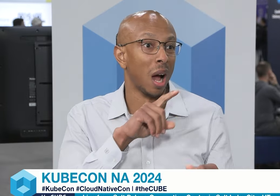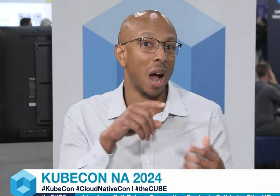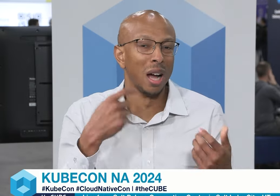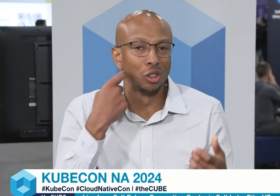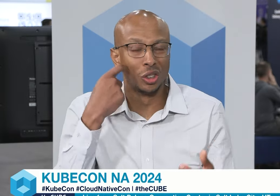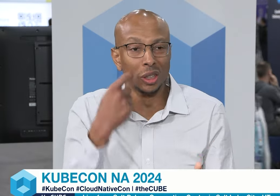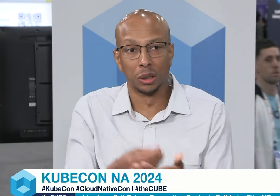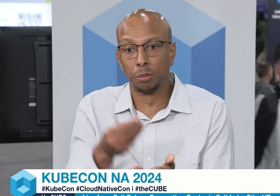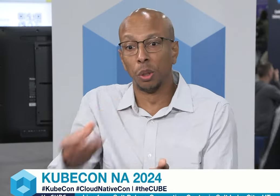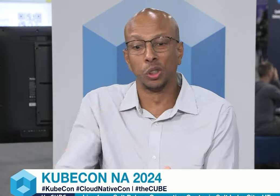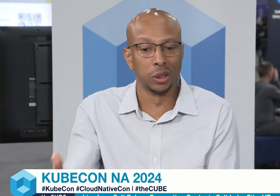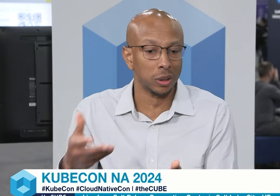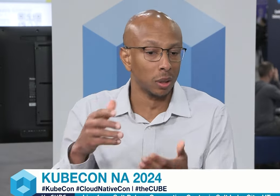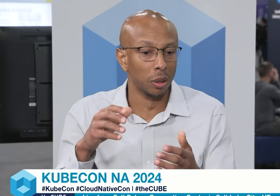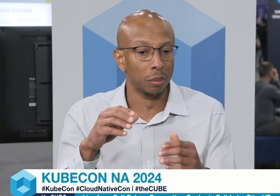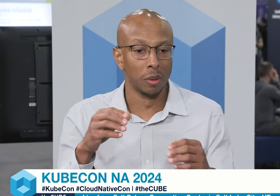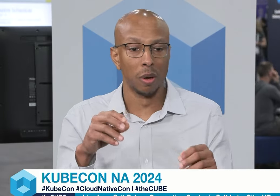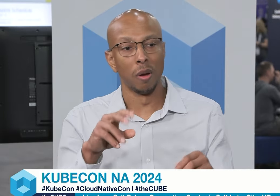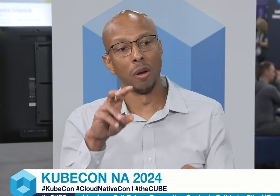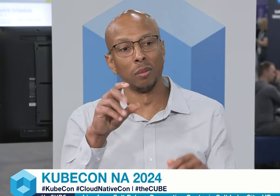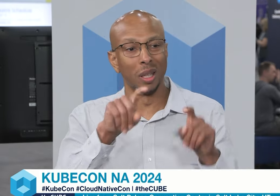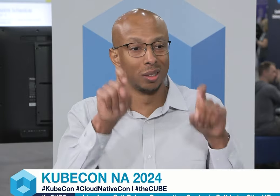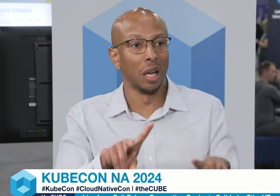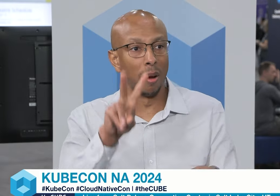that time when I saw the ASL advertisements